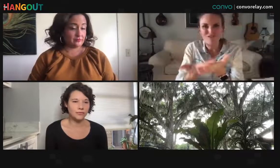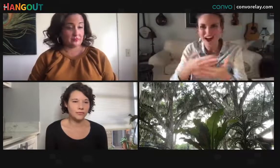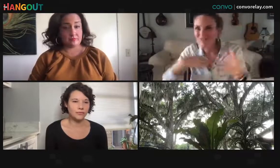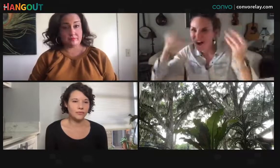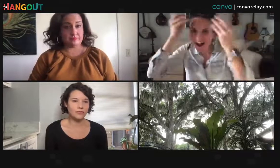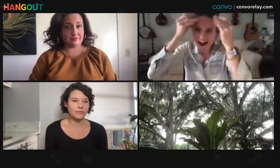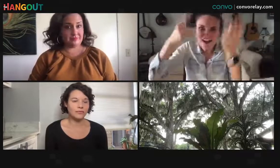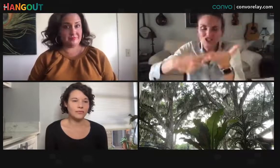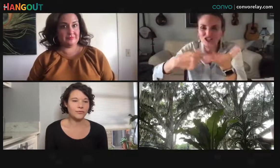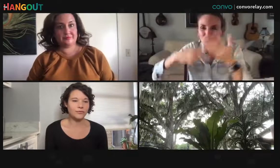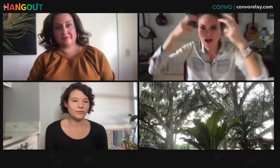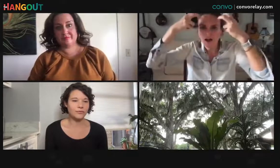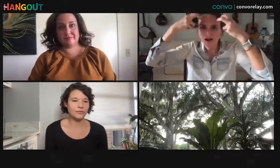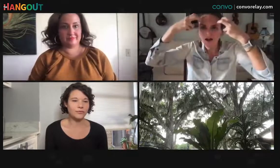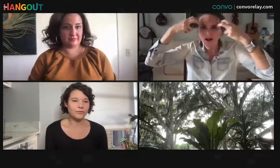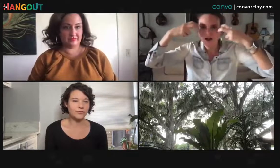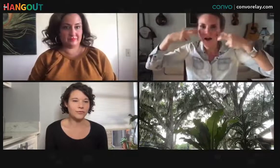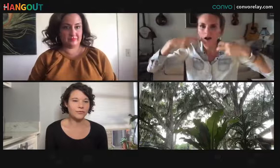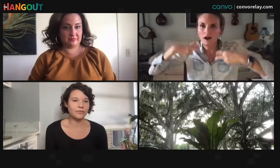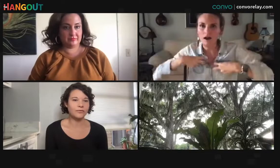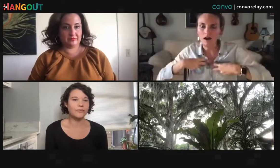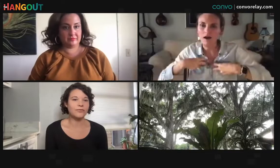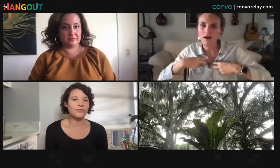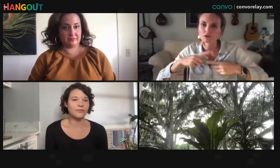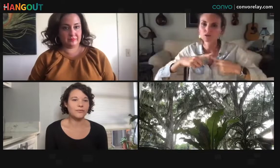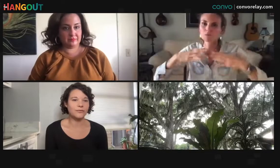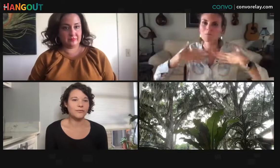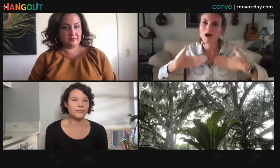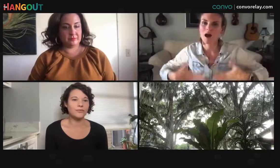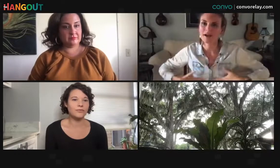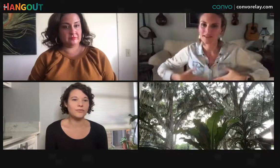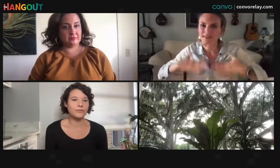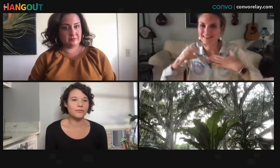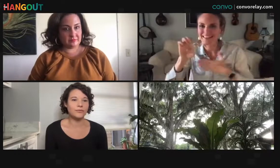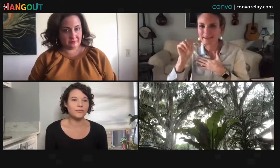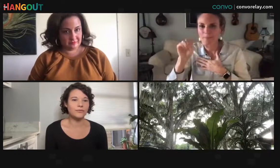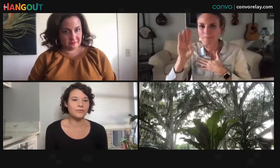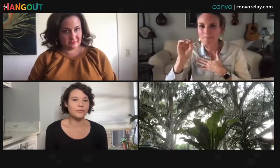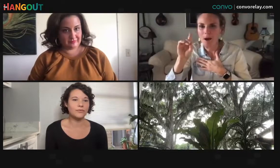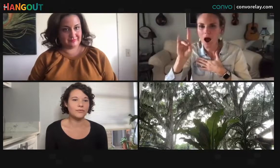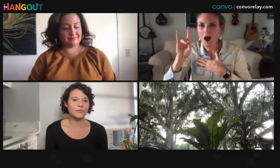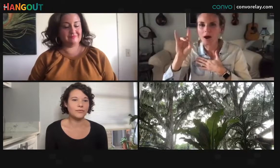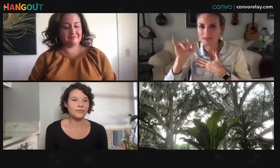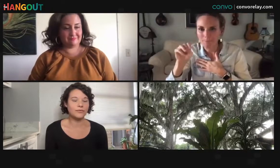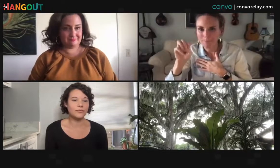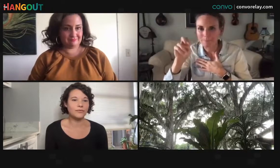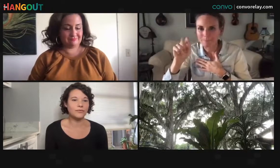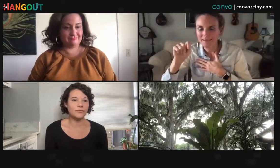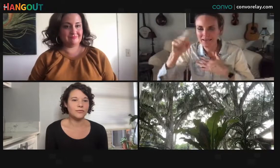all of the thoughts that we have when we're arriving in a new space i do ask for thoughts to then transition to the